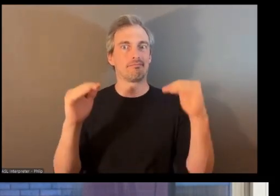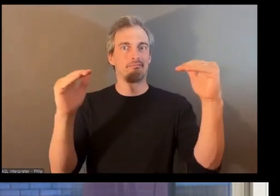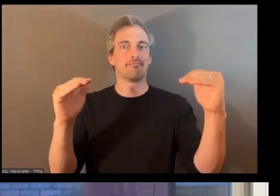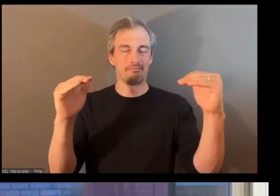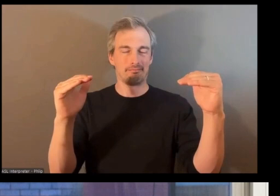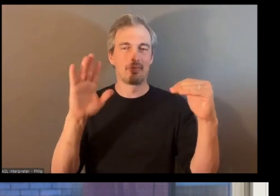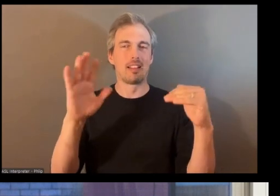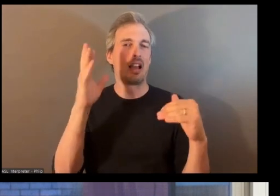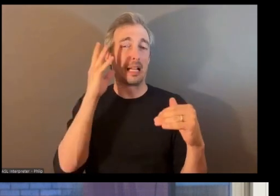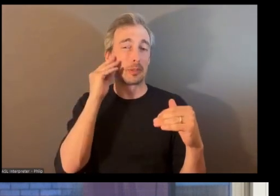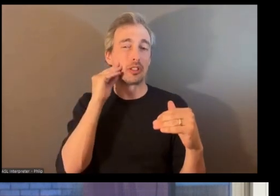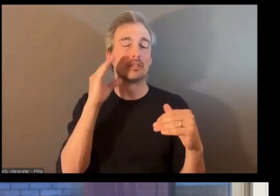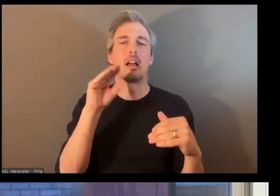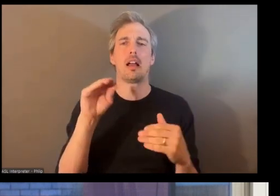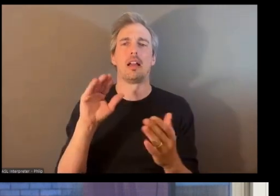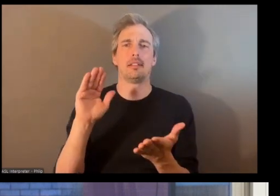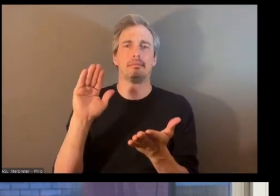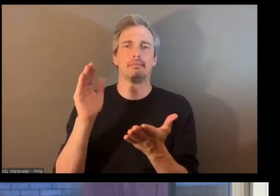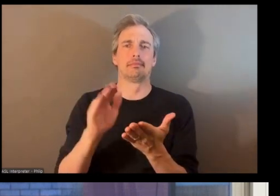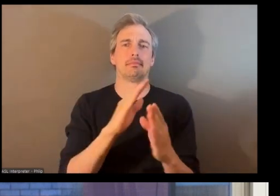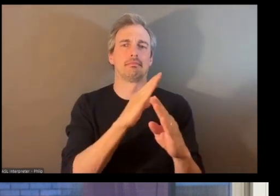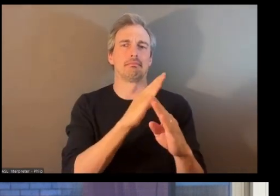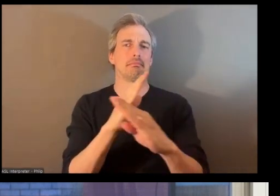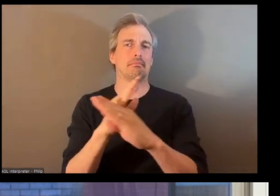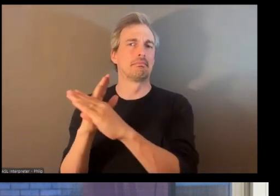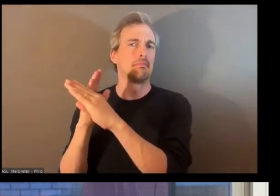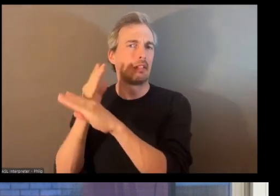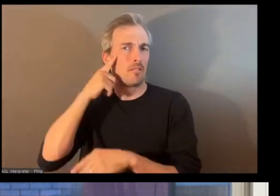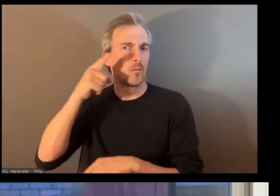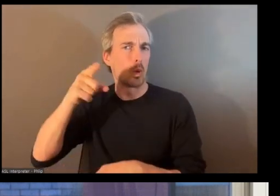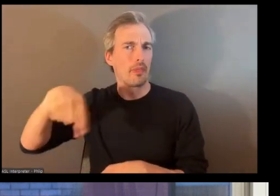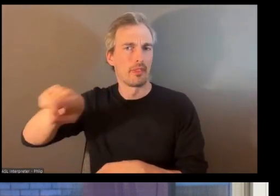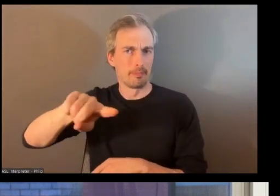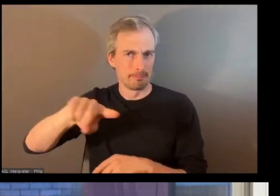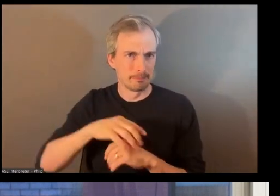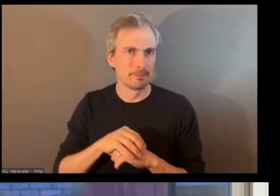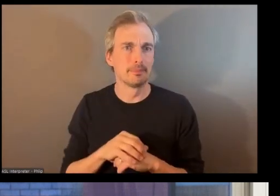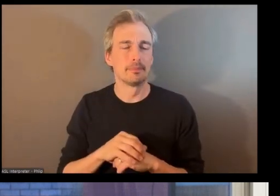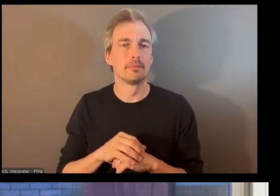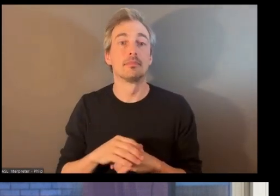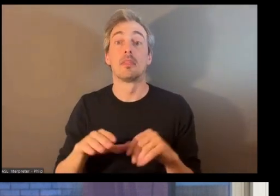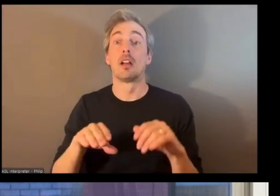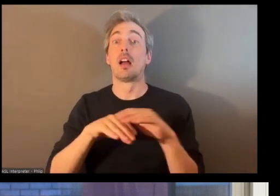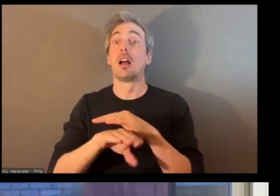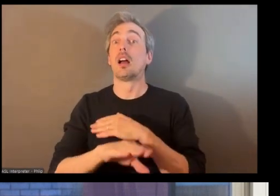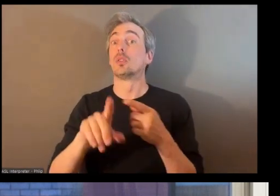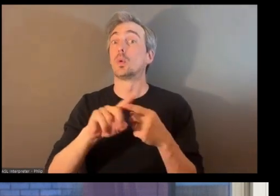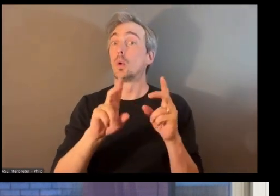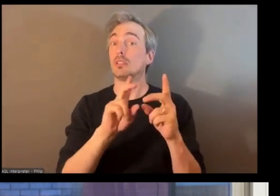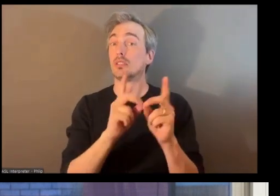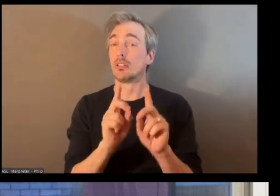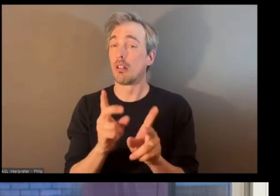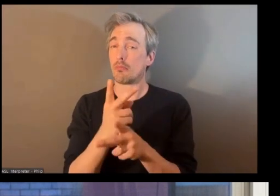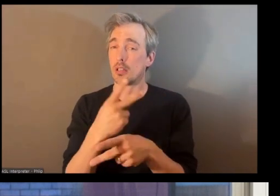So access to digital products and having understandable content is a lifeline.